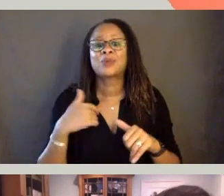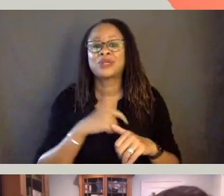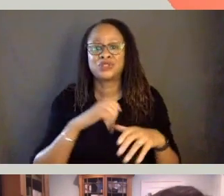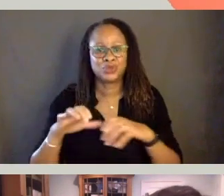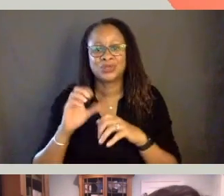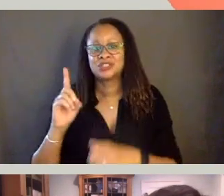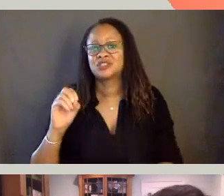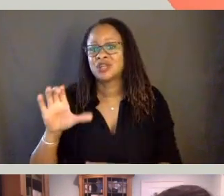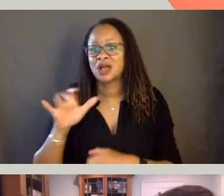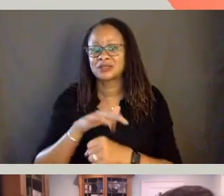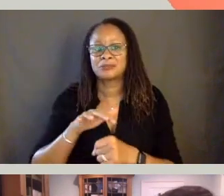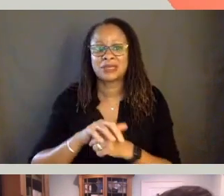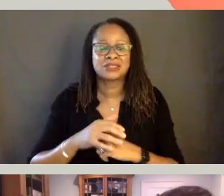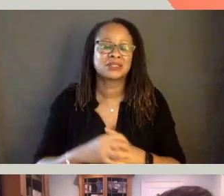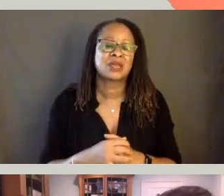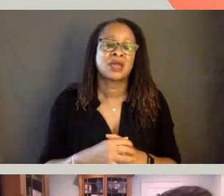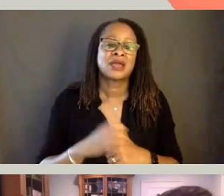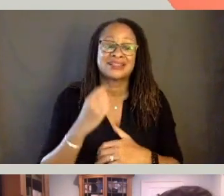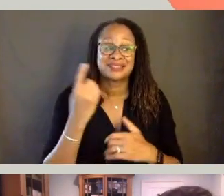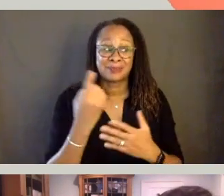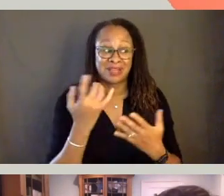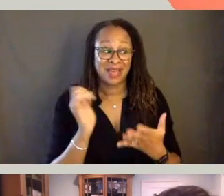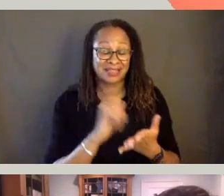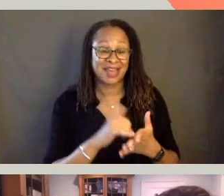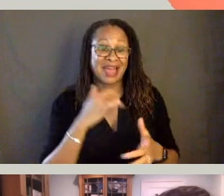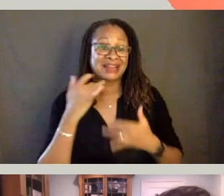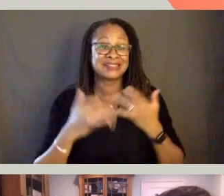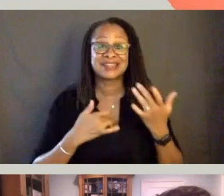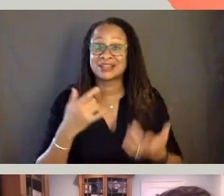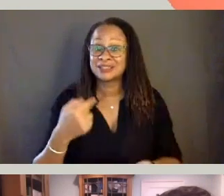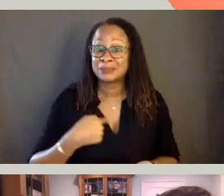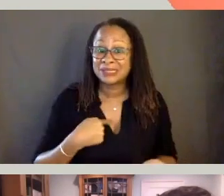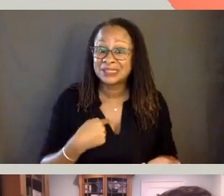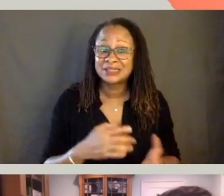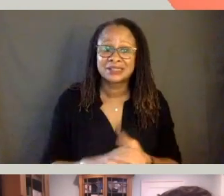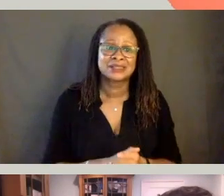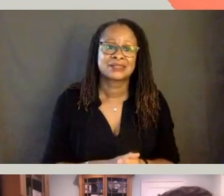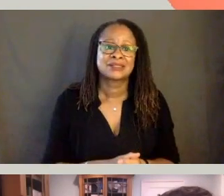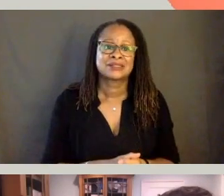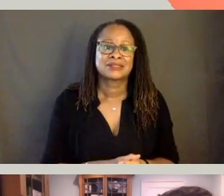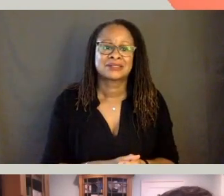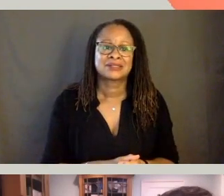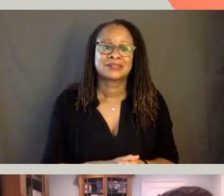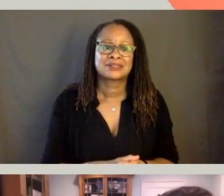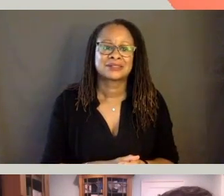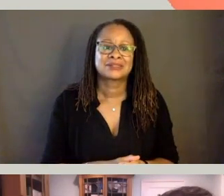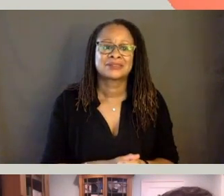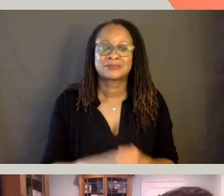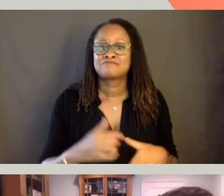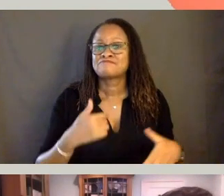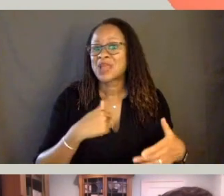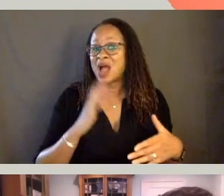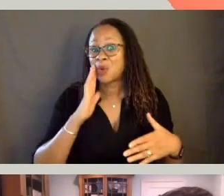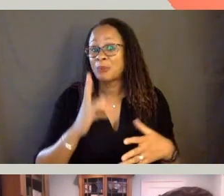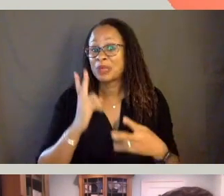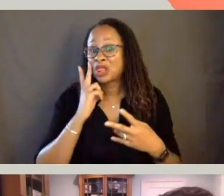So something like that really excites me and, I'm gonna be looking to my protagonist